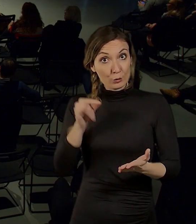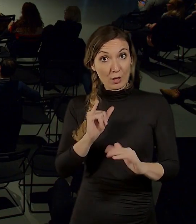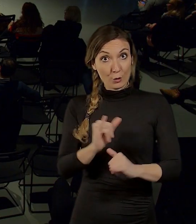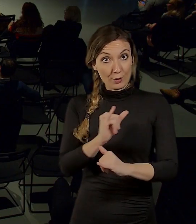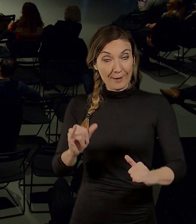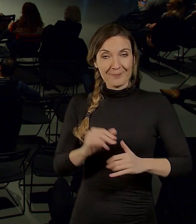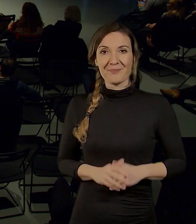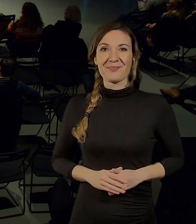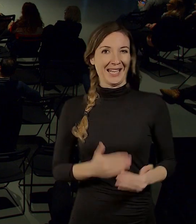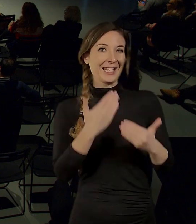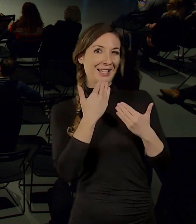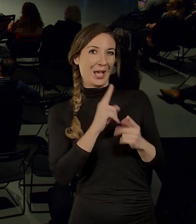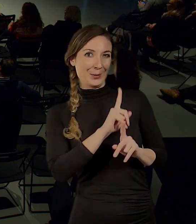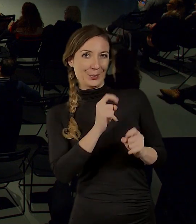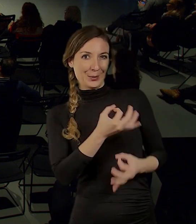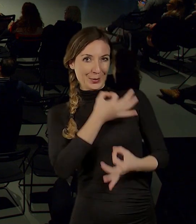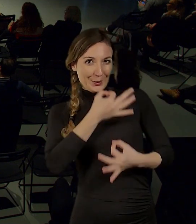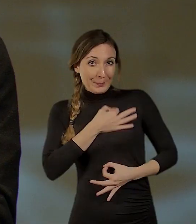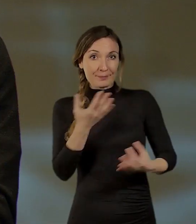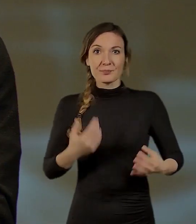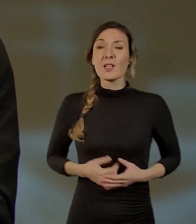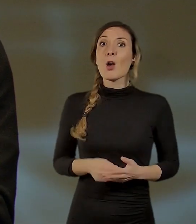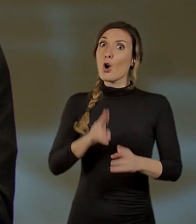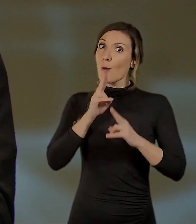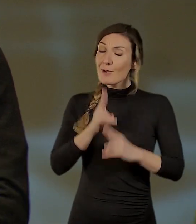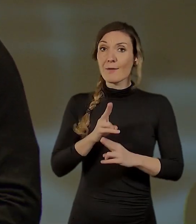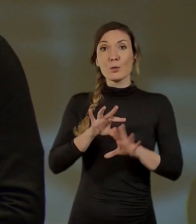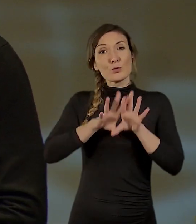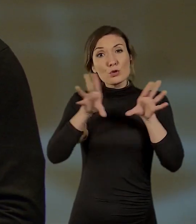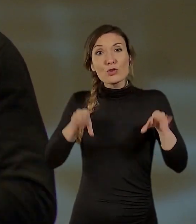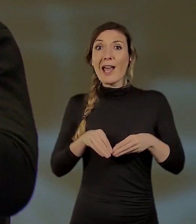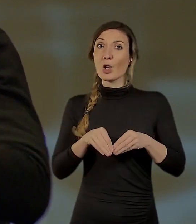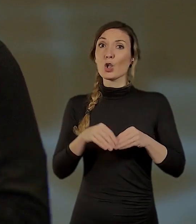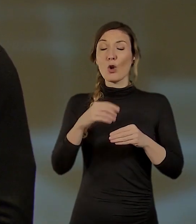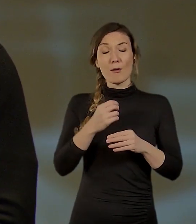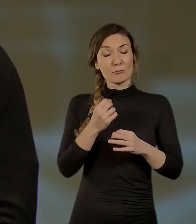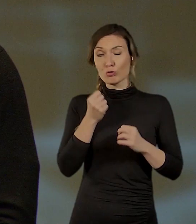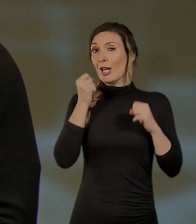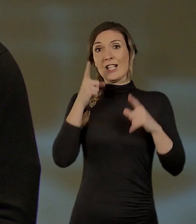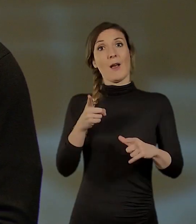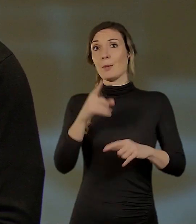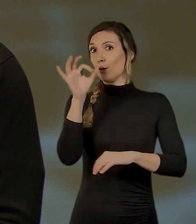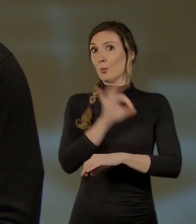I would say pioneering, steps, when we participated in the case of, for example, the creation of a park. Here we actually started from the very beginning.